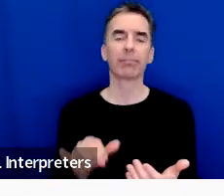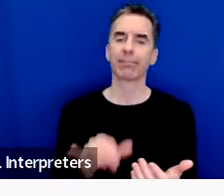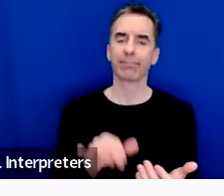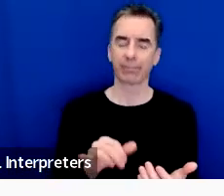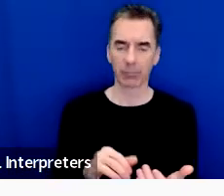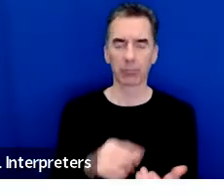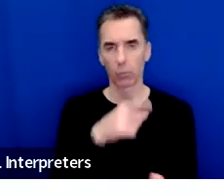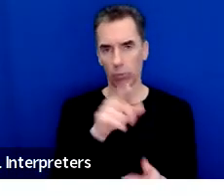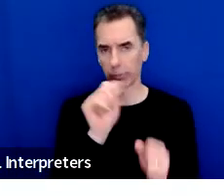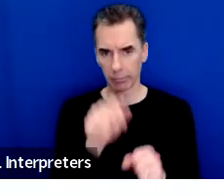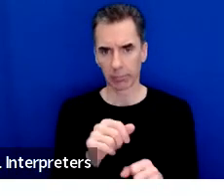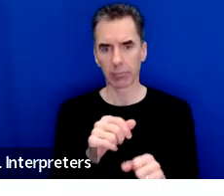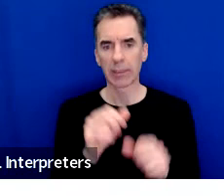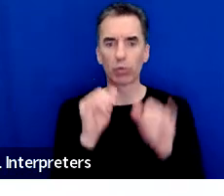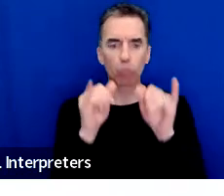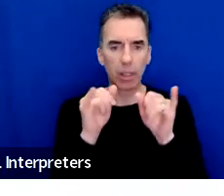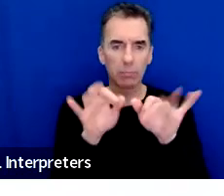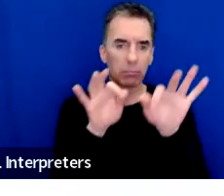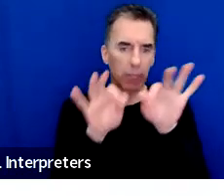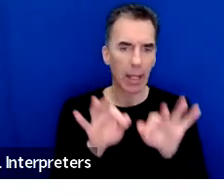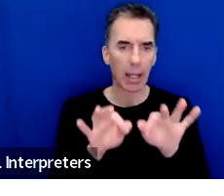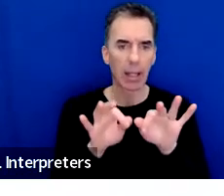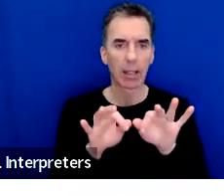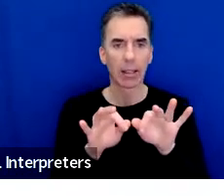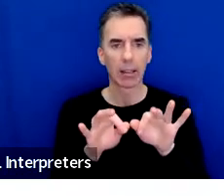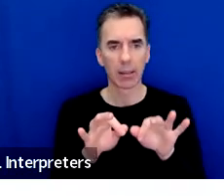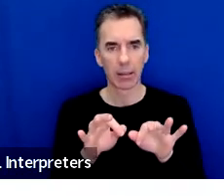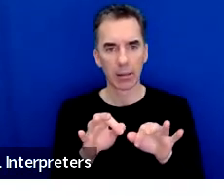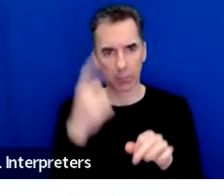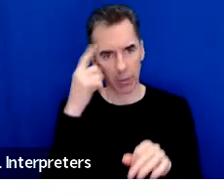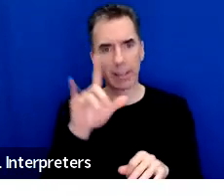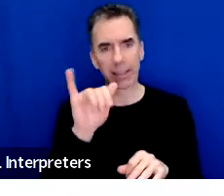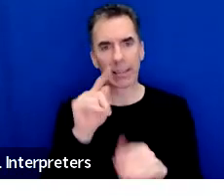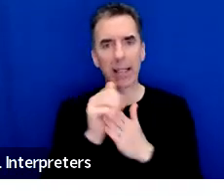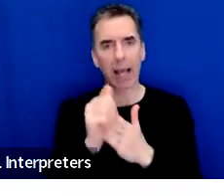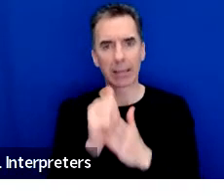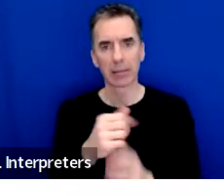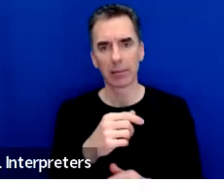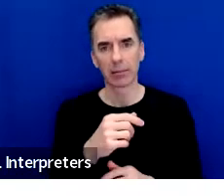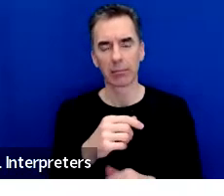you can use on our lip guide. So let me go back to our library home page.